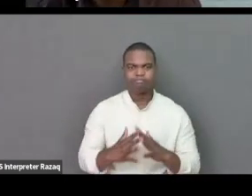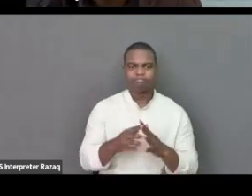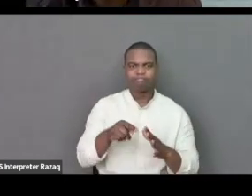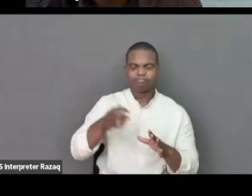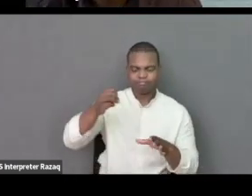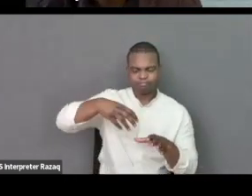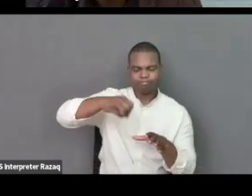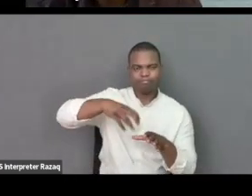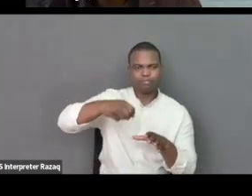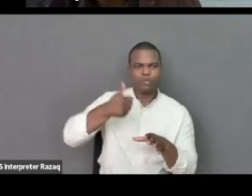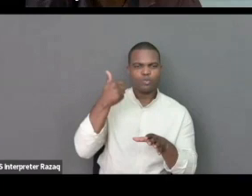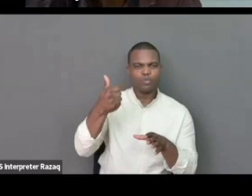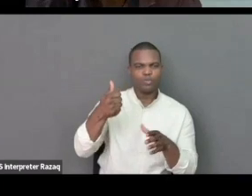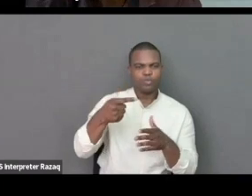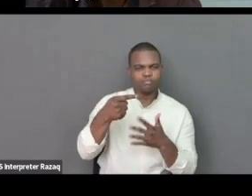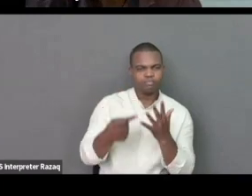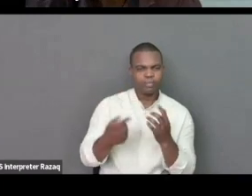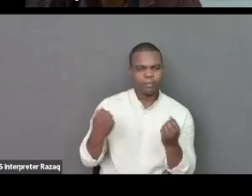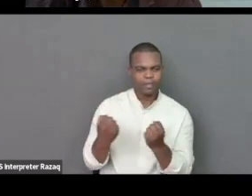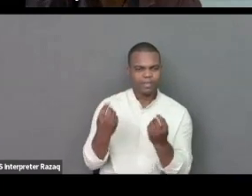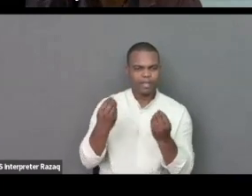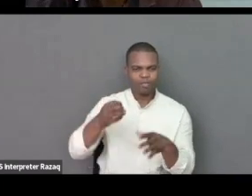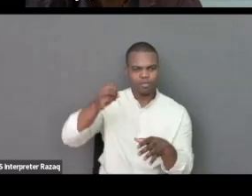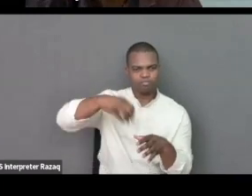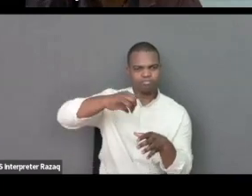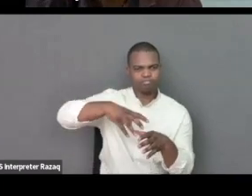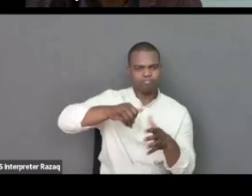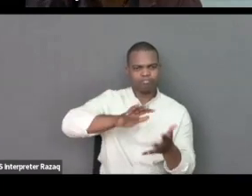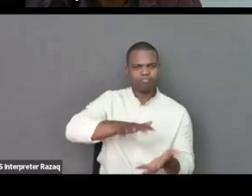creating a curriculum. The final, biggest idea in this